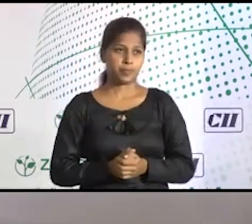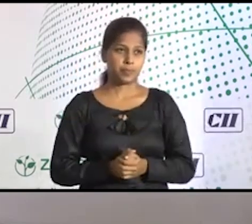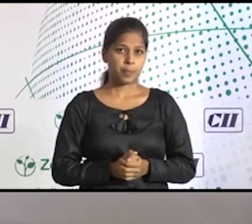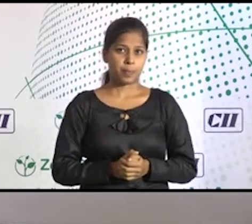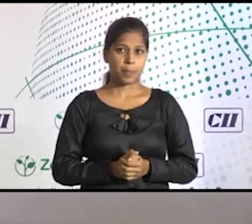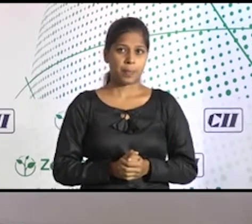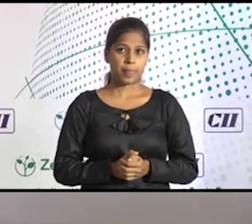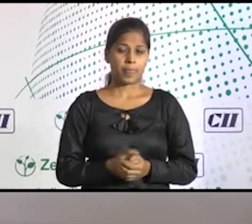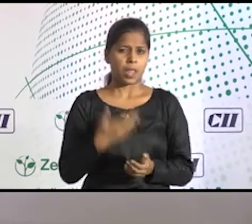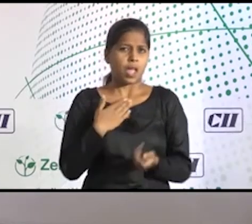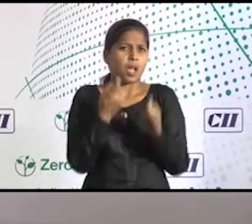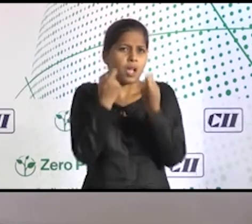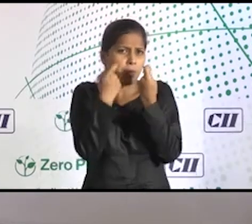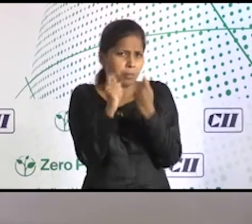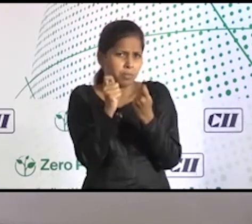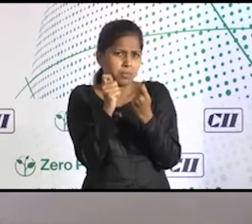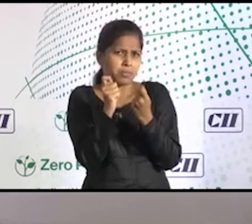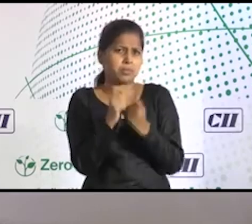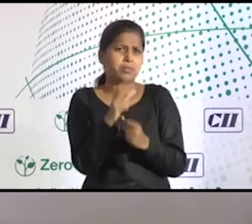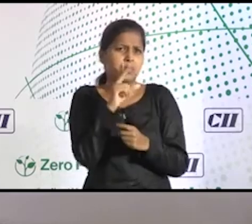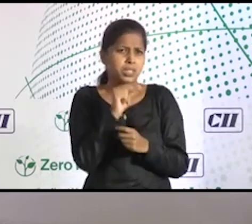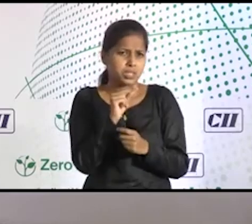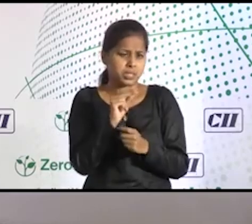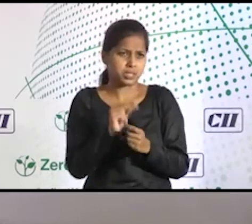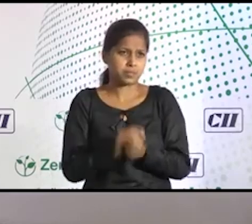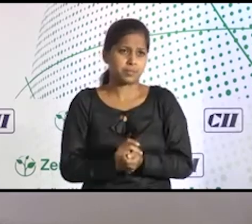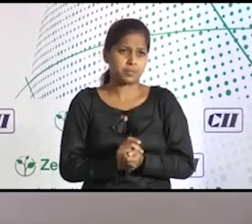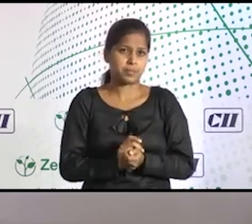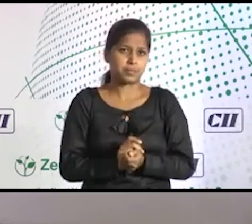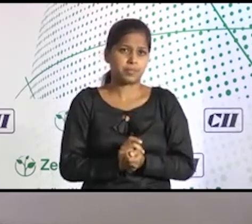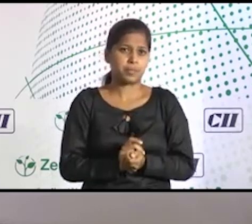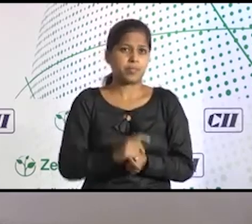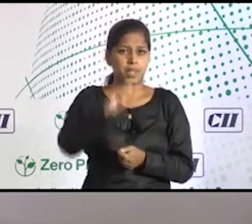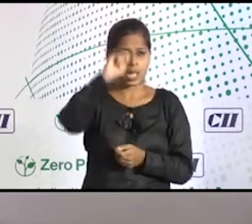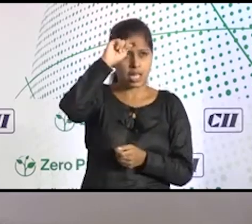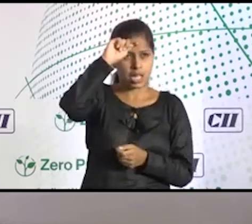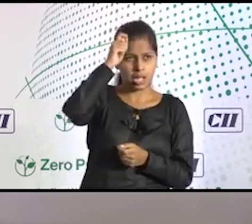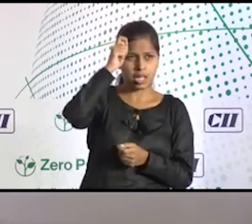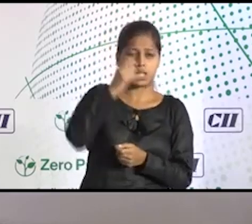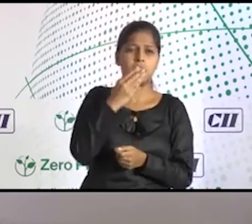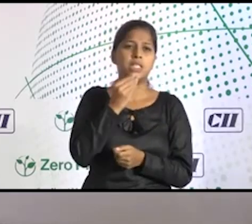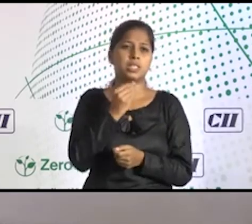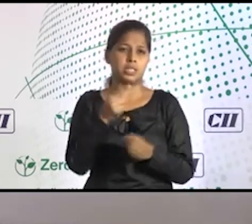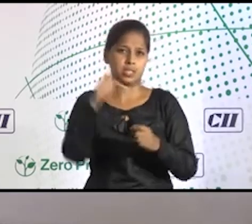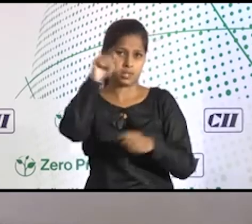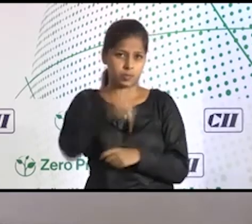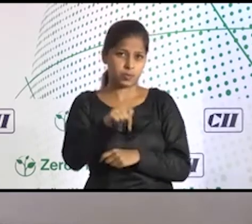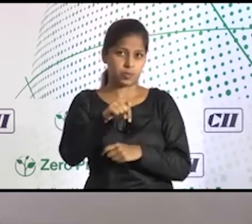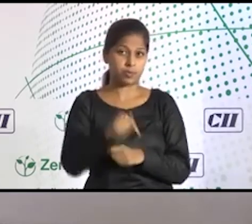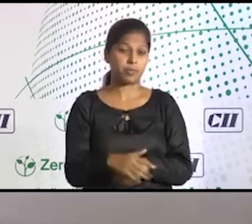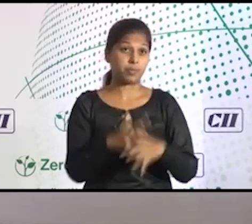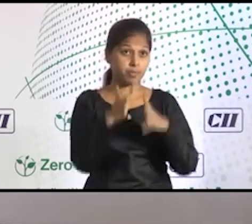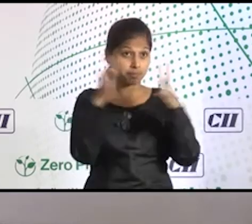I'm going to try and not speak too much because we have a very distinguished panel joining us today, and I'm really grateful.